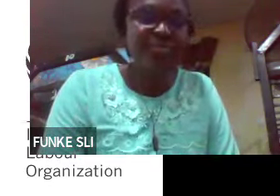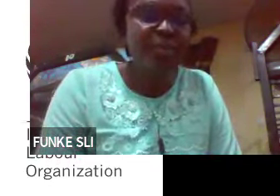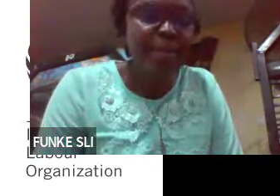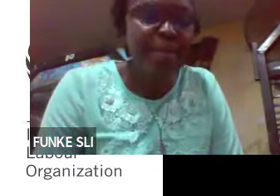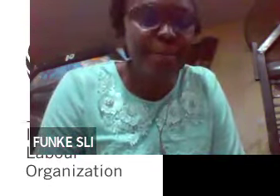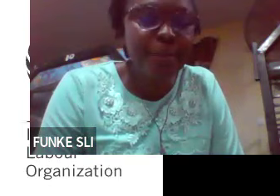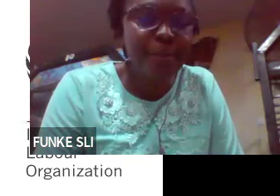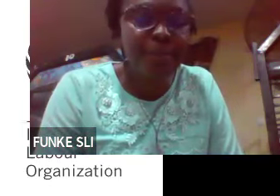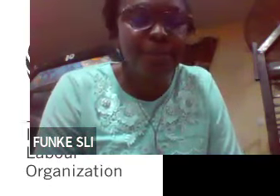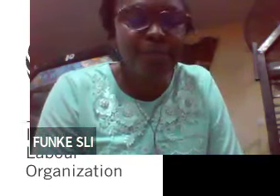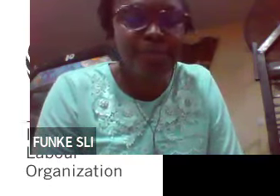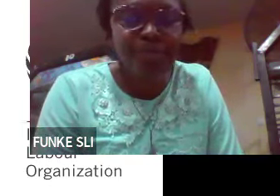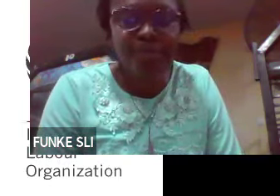Dotun Akinseinde: I hand over to the organizers.